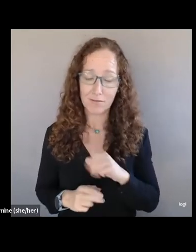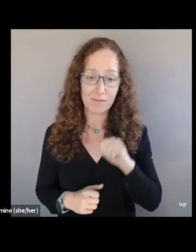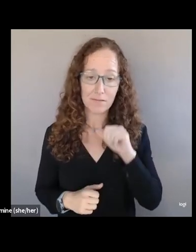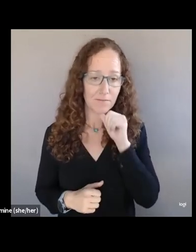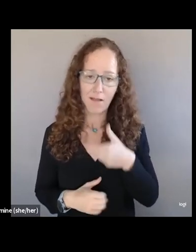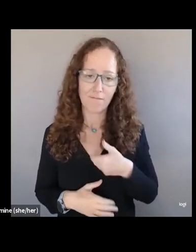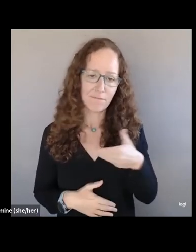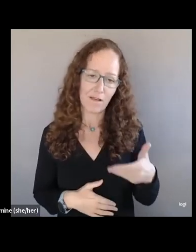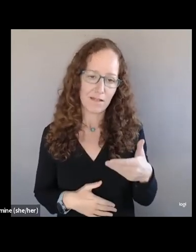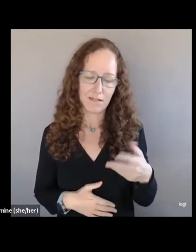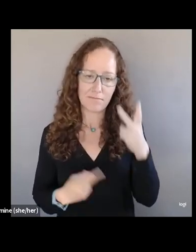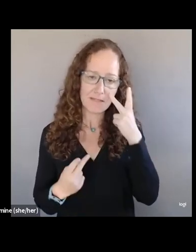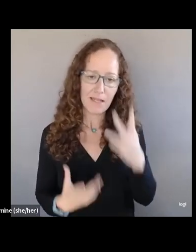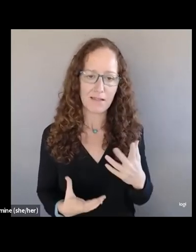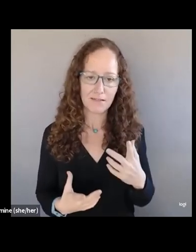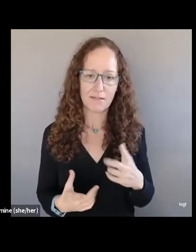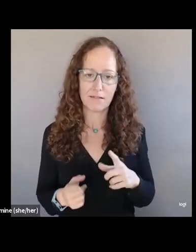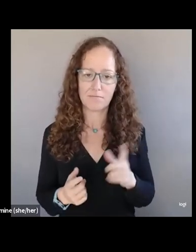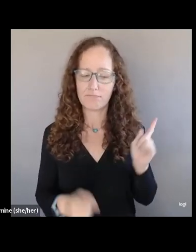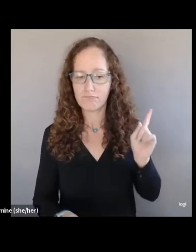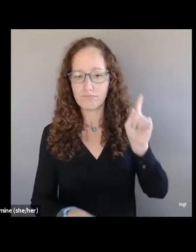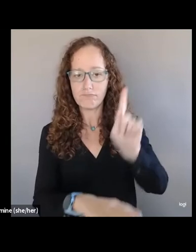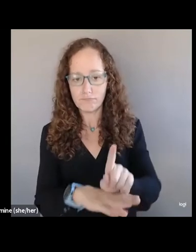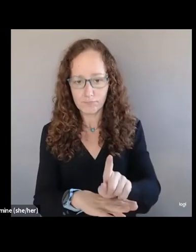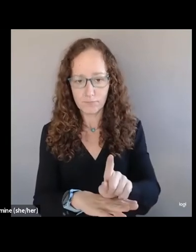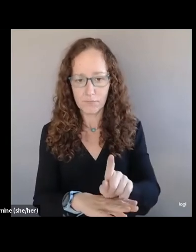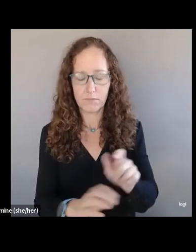many of you are in the lands of the Santa Fe peoples and other